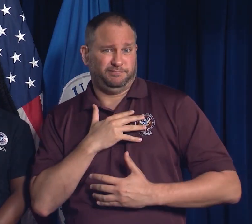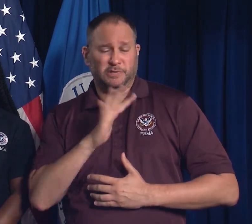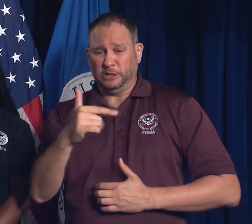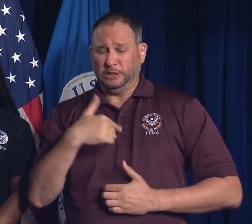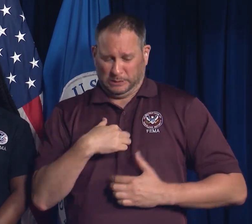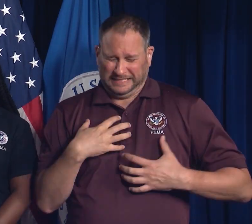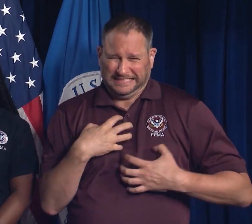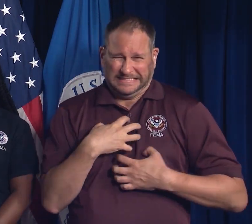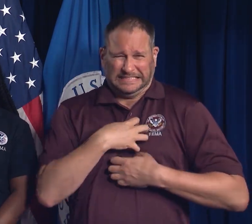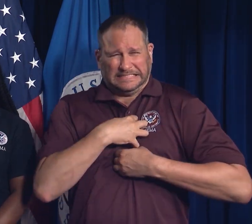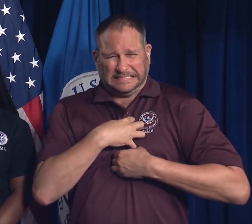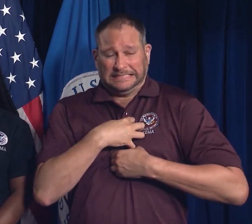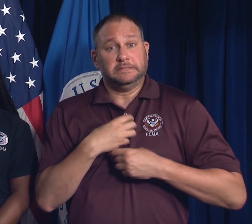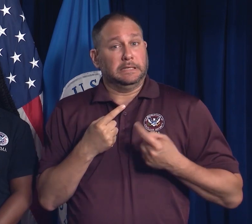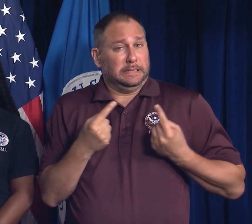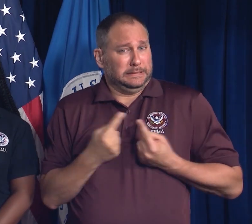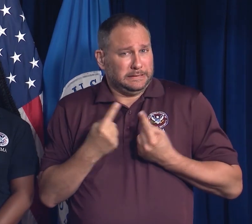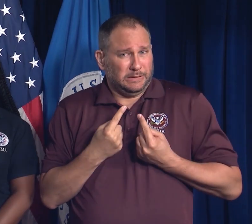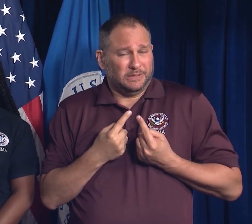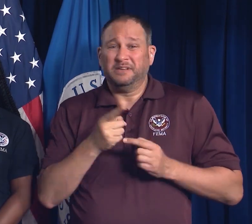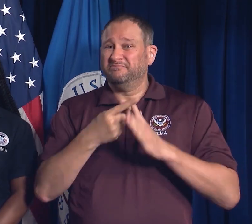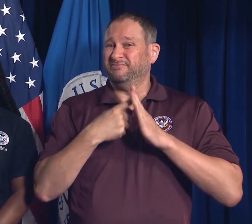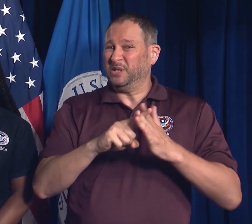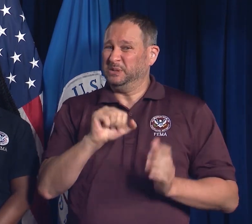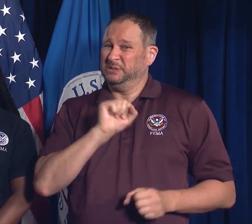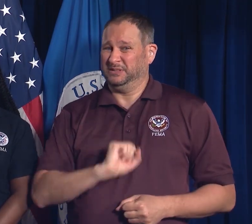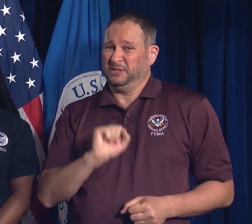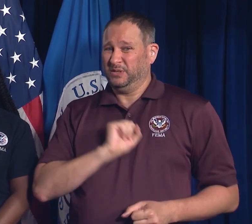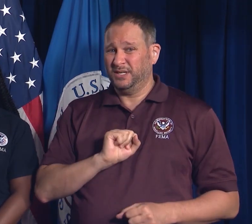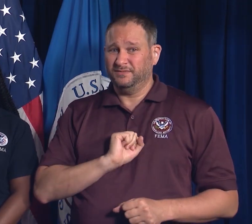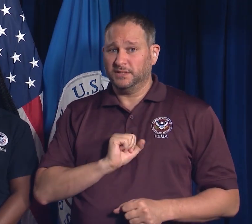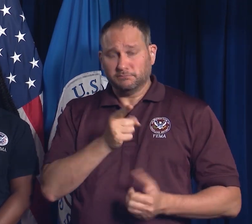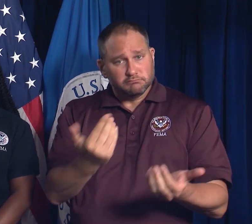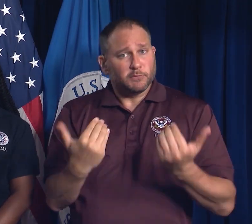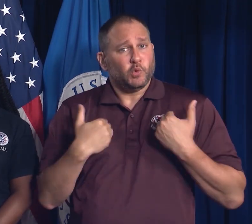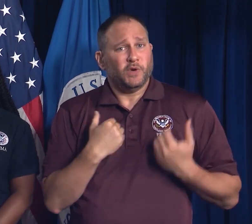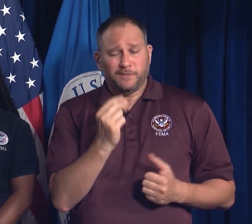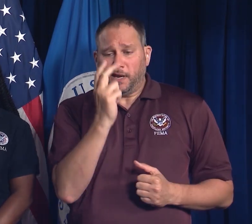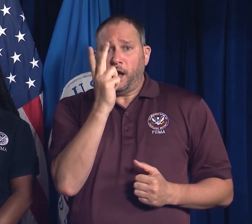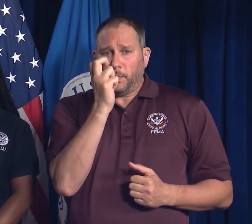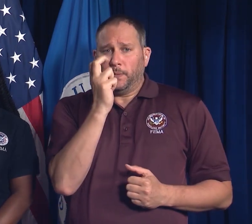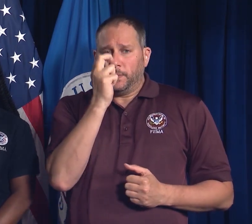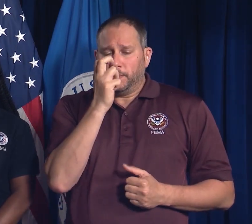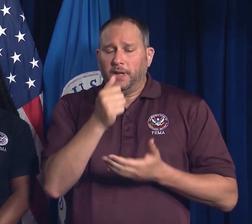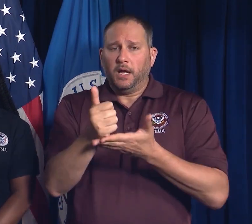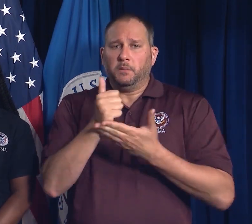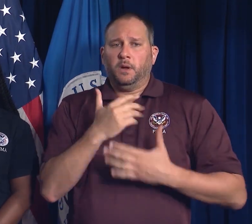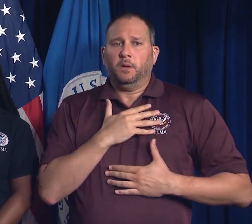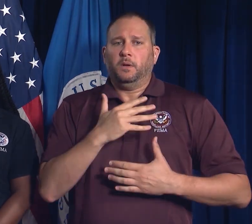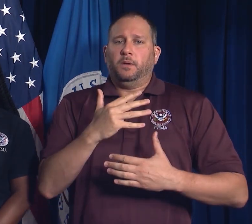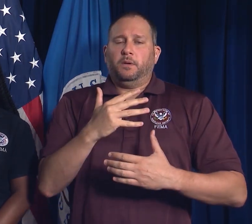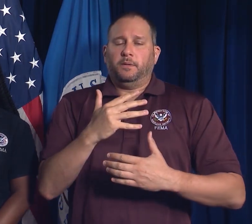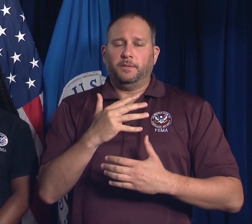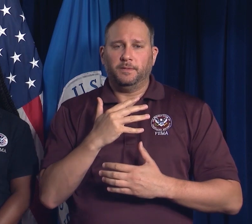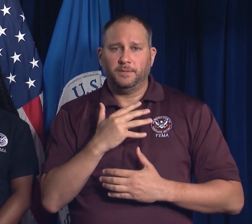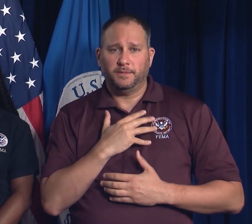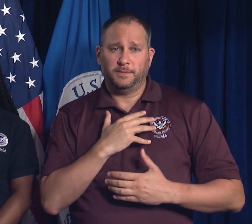when your chest starts to tighten up and hurts, or when you start coughing. You have medicine you can take to help ease your asthma attacks.